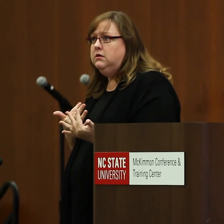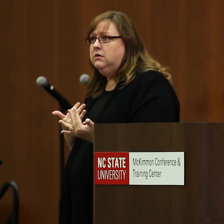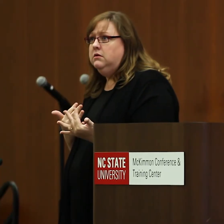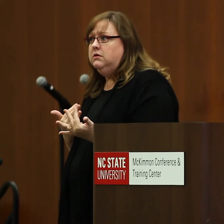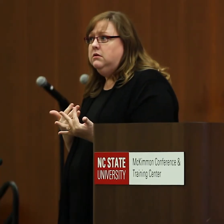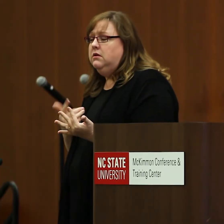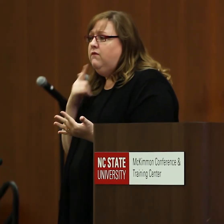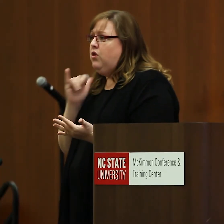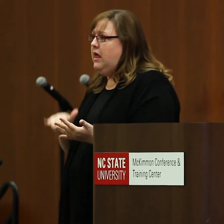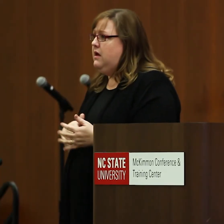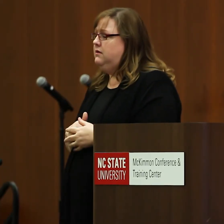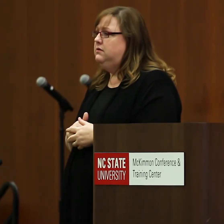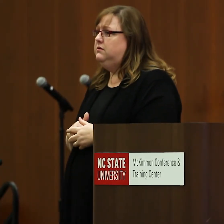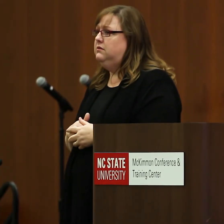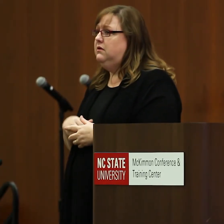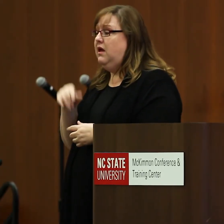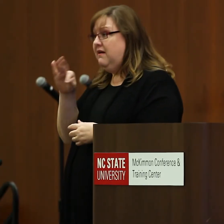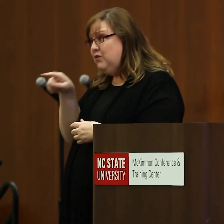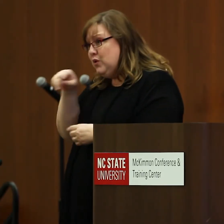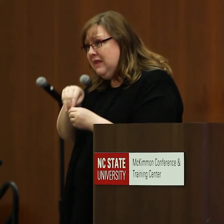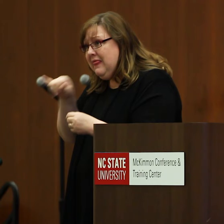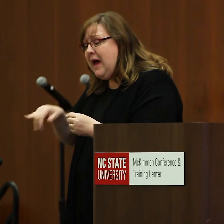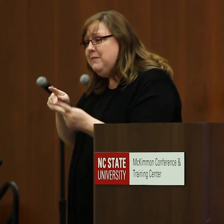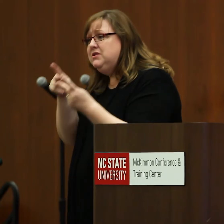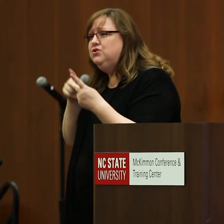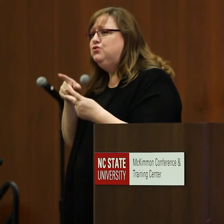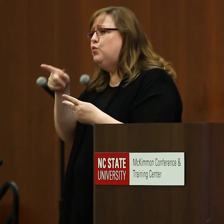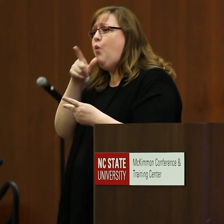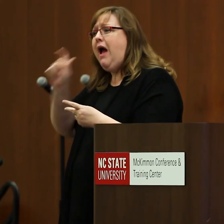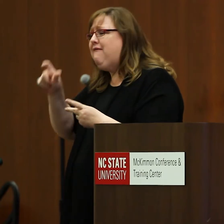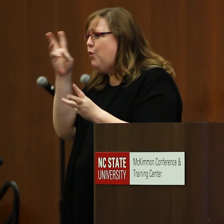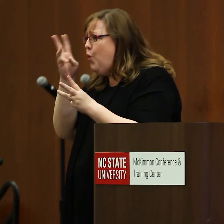If you are in a position, where you don't have to worry about your health insurance,